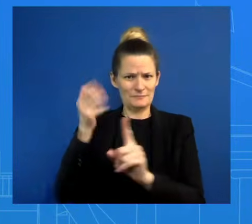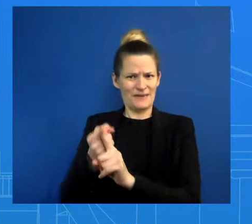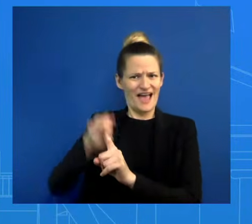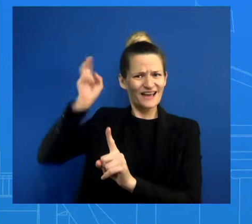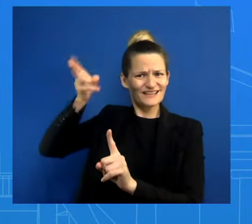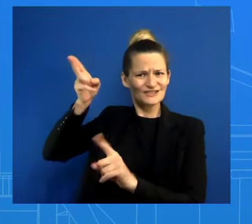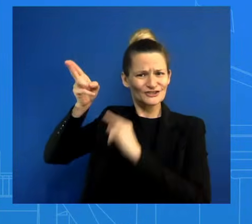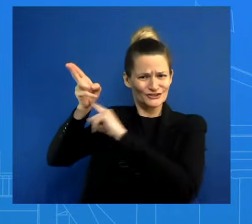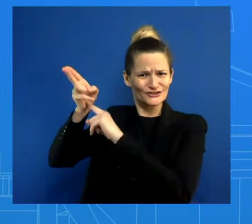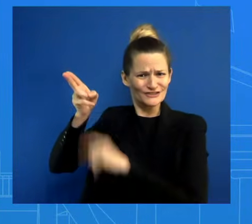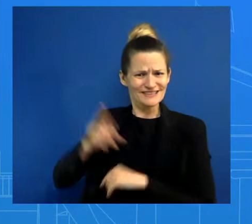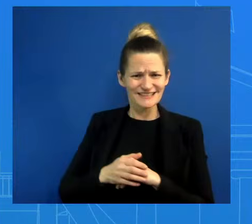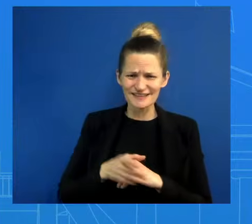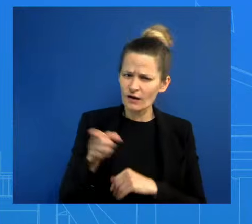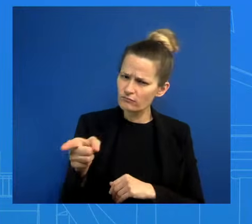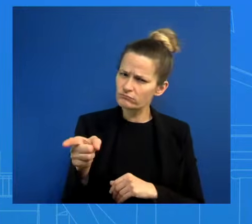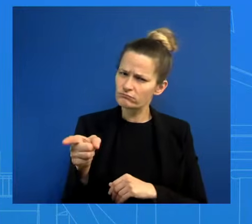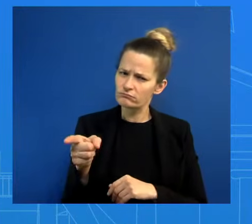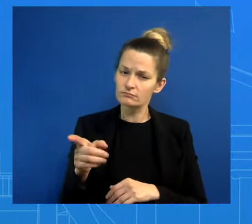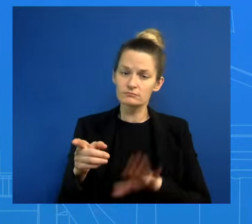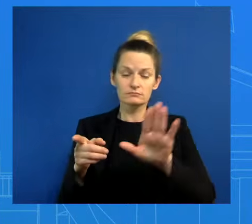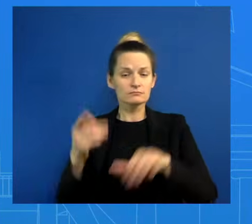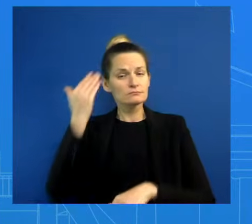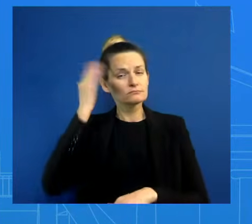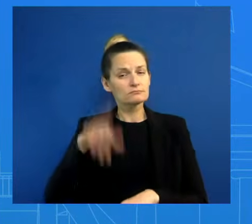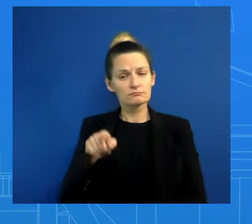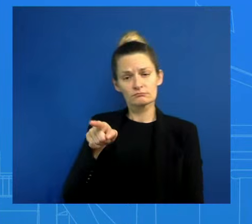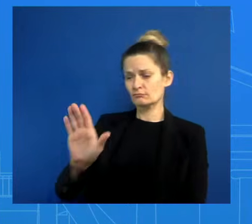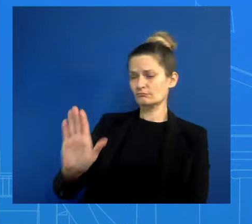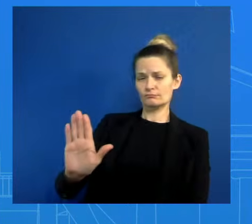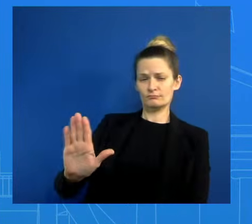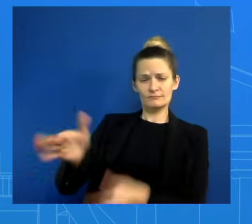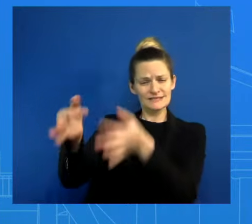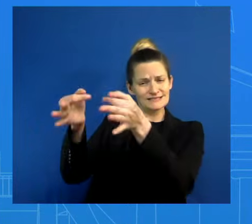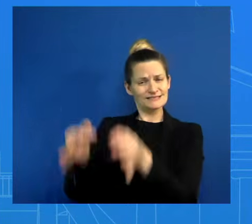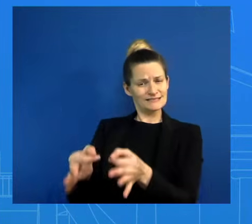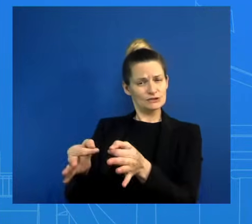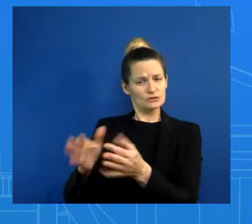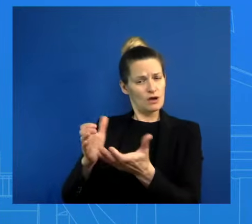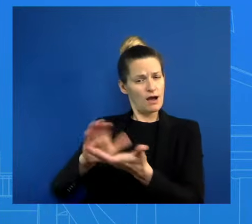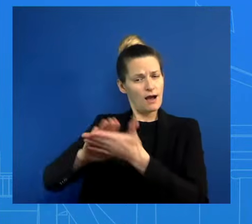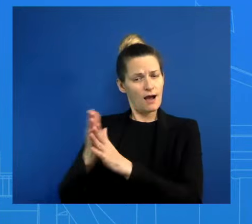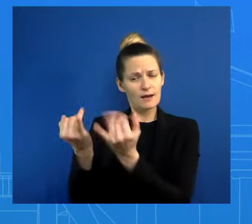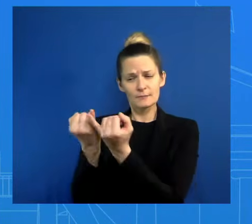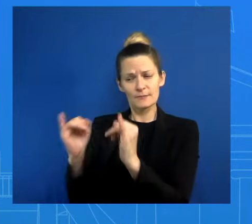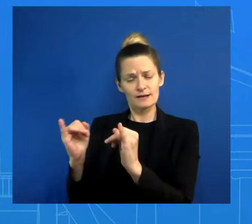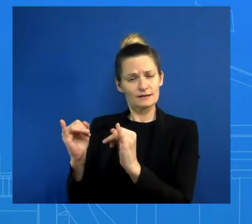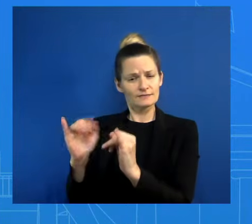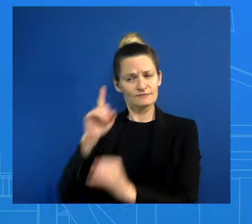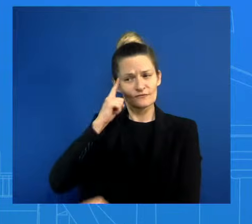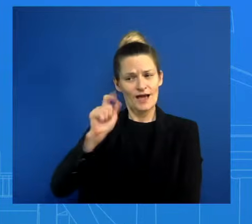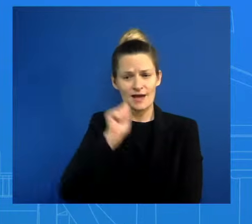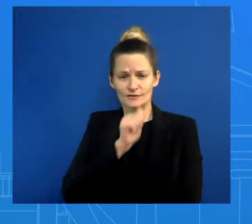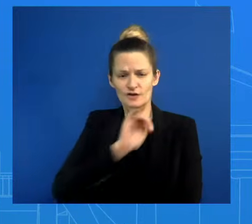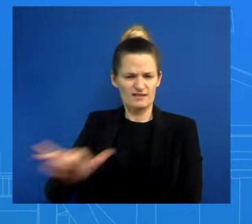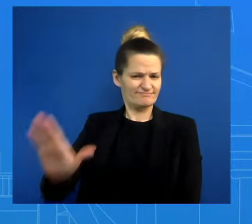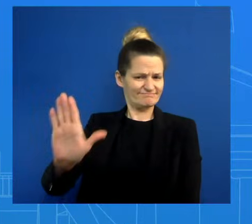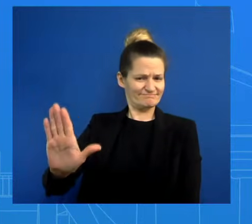to register as an independent in Arizona. The way we see it and understand it, it does not change the new Democratic majority control